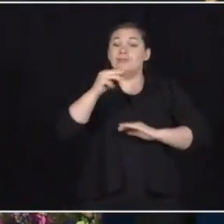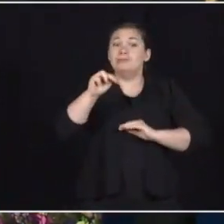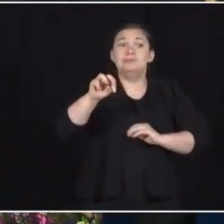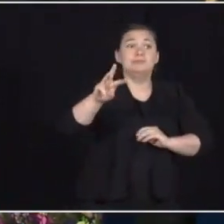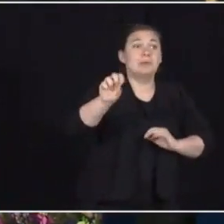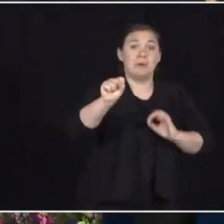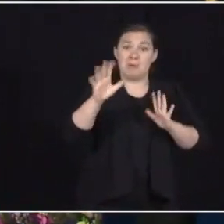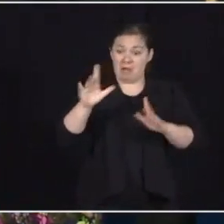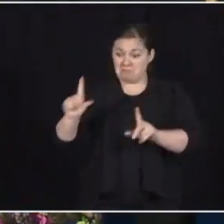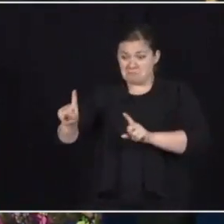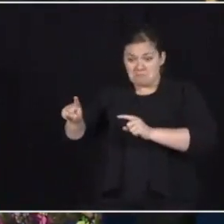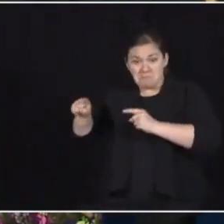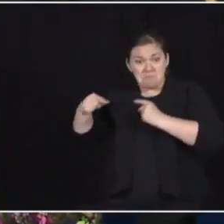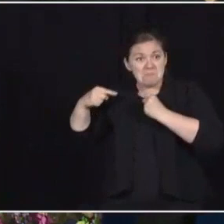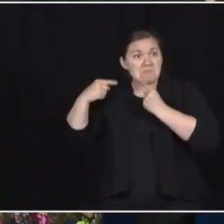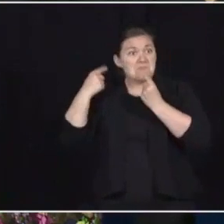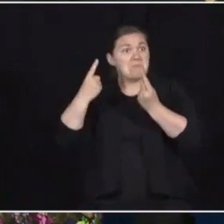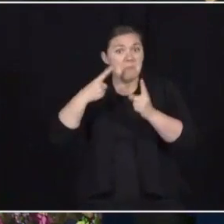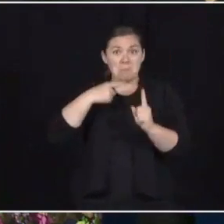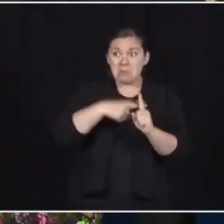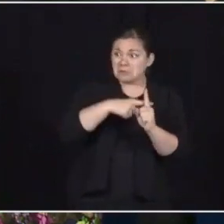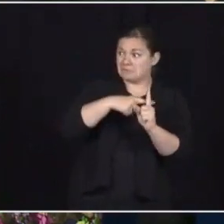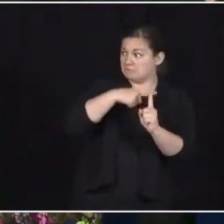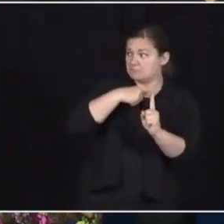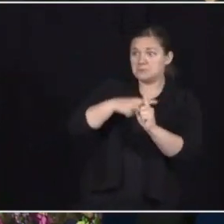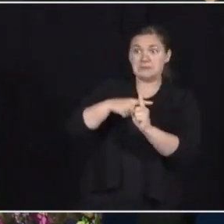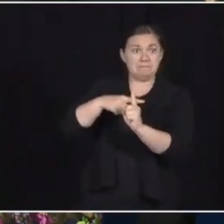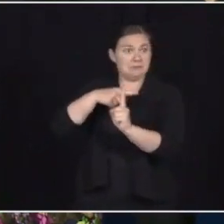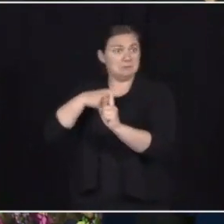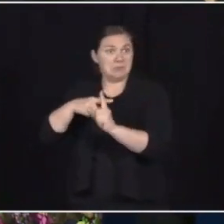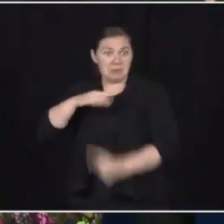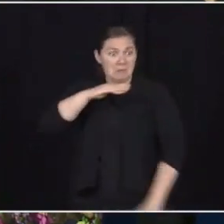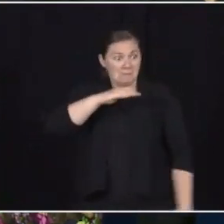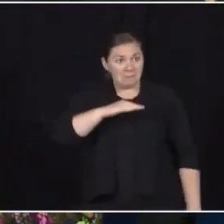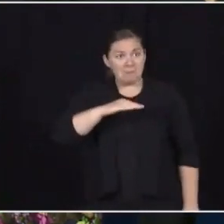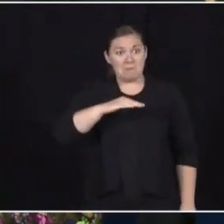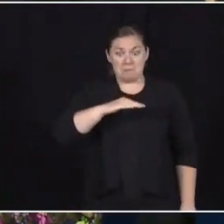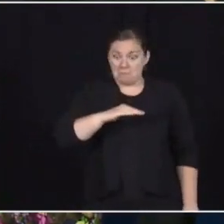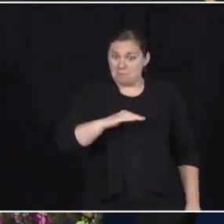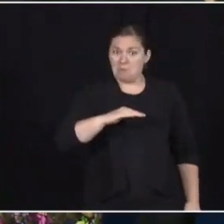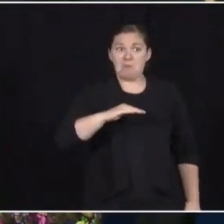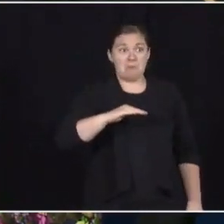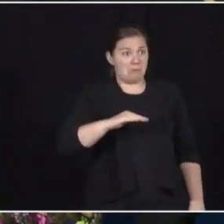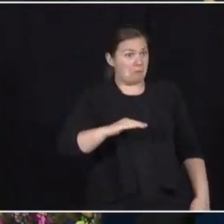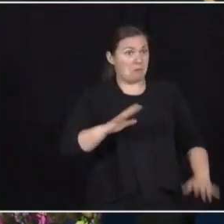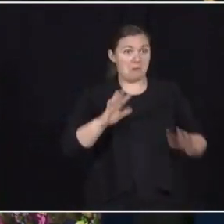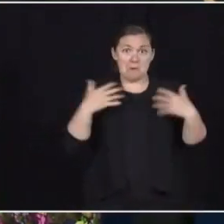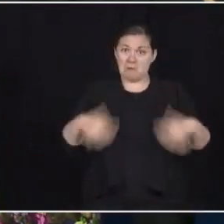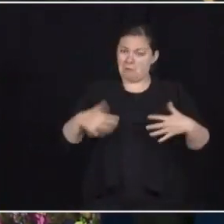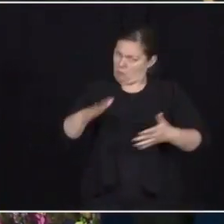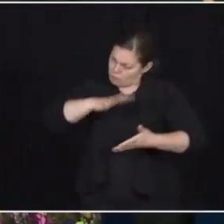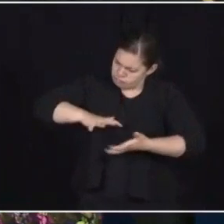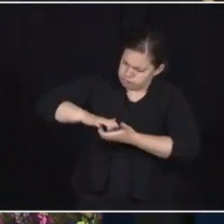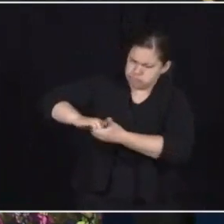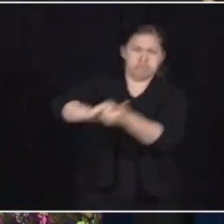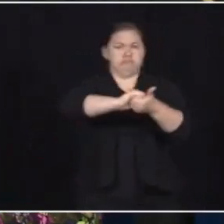Because we cannot let our guard down. But the good news is, the public health trends across the province are going in the right direction.